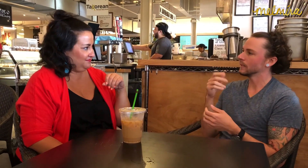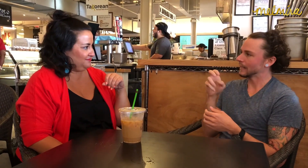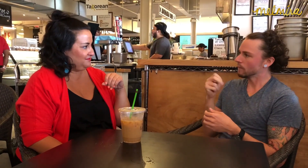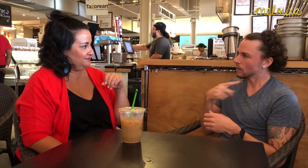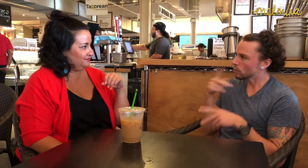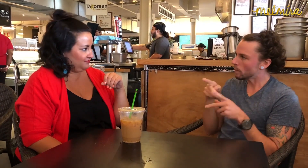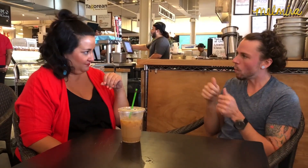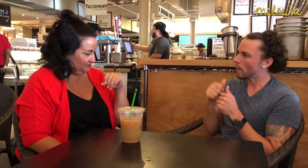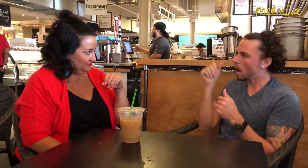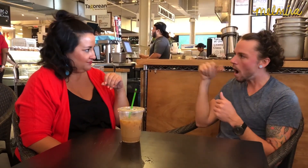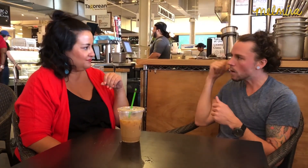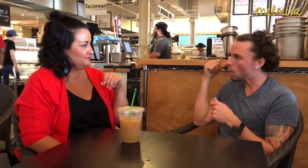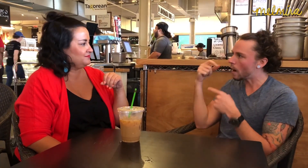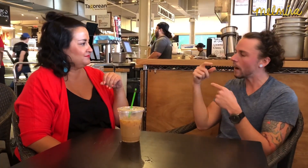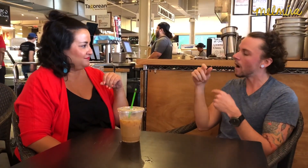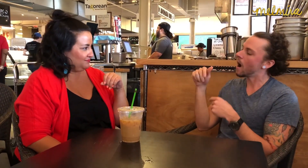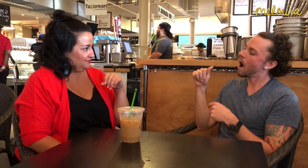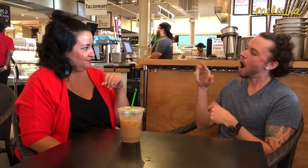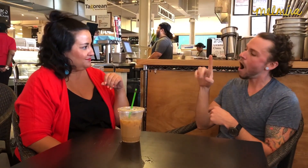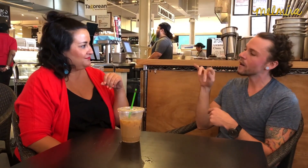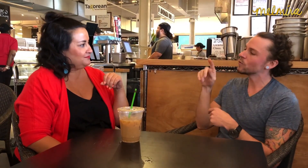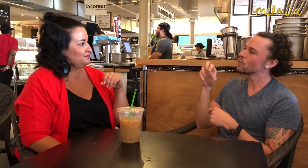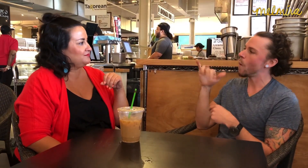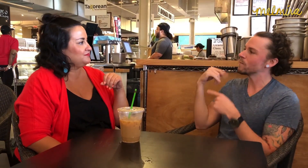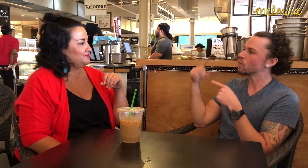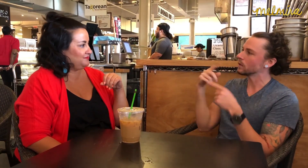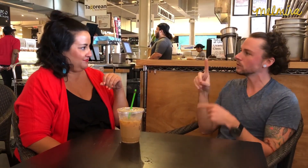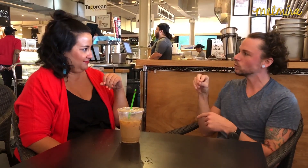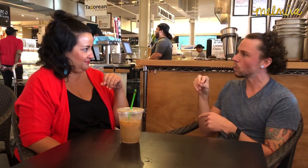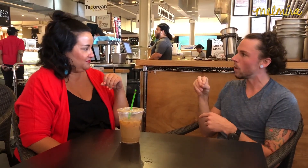Even hearing people can have auditory processing disorder.